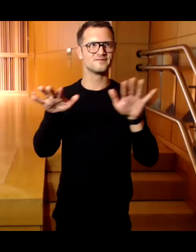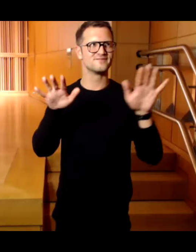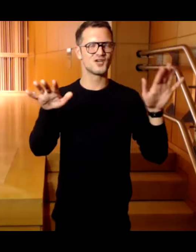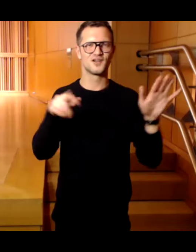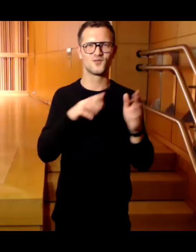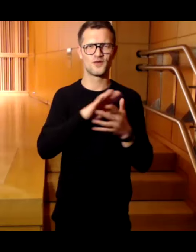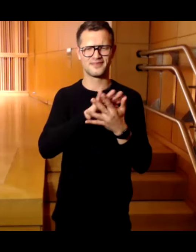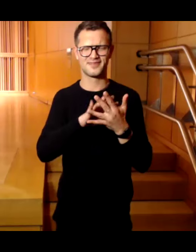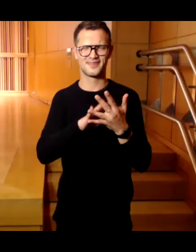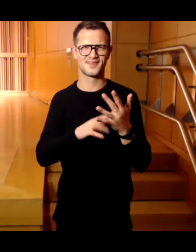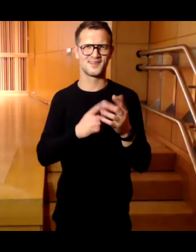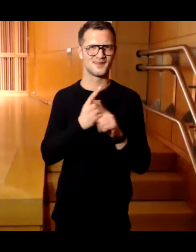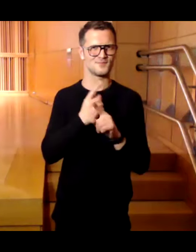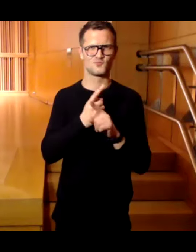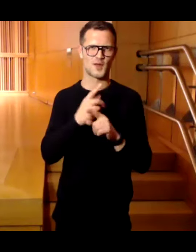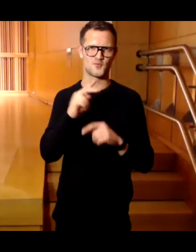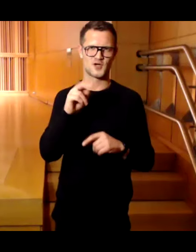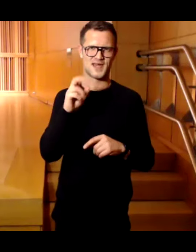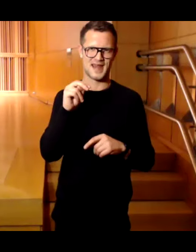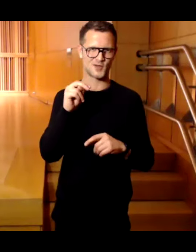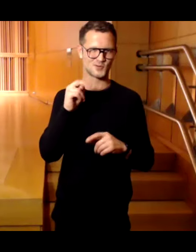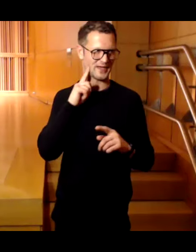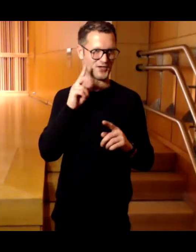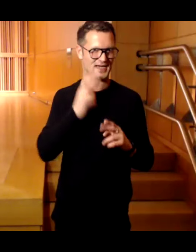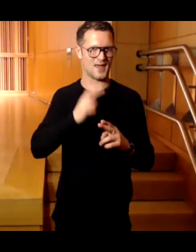Though I often hear the words Robert and genius.